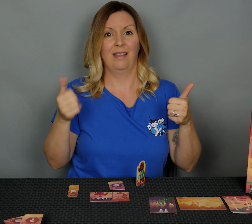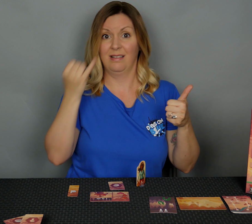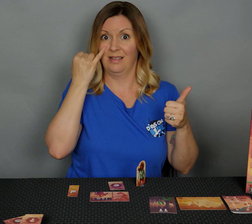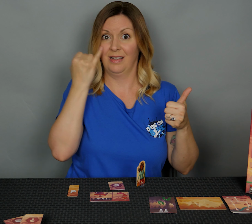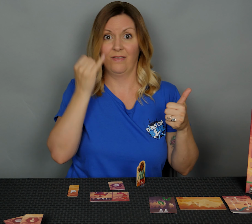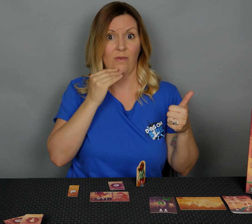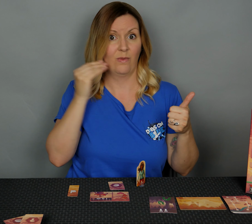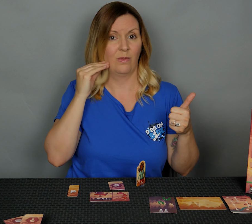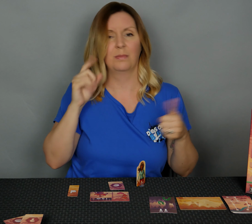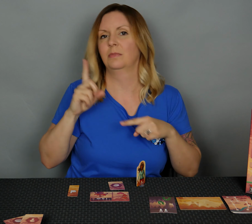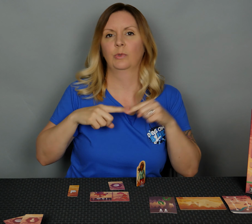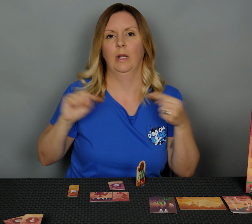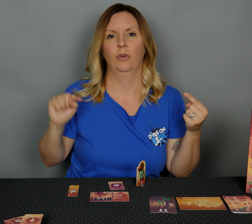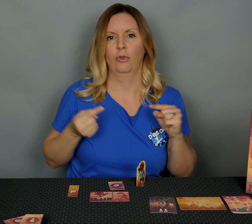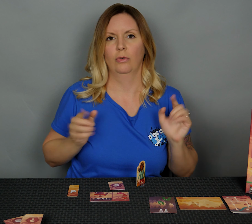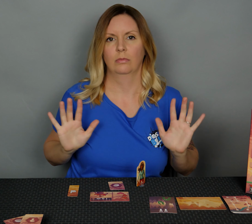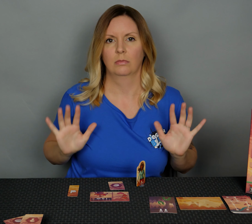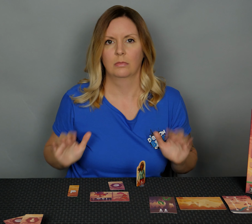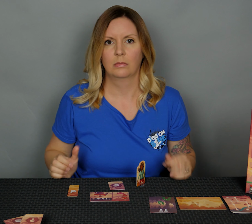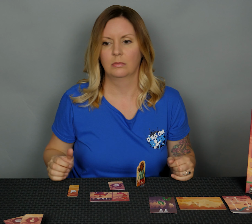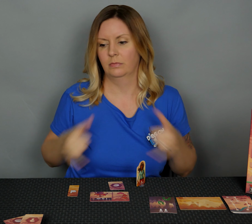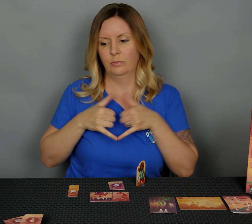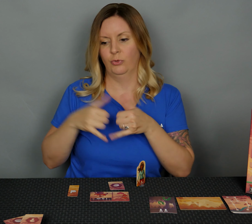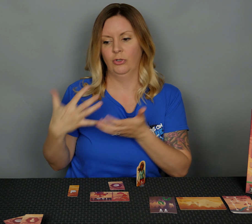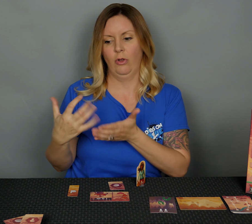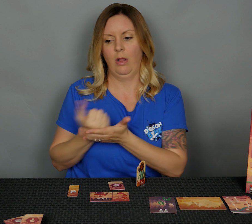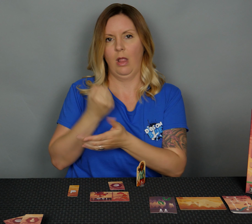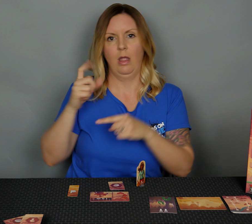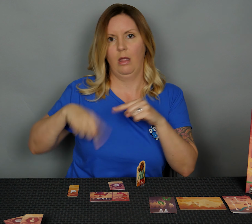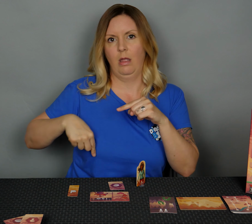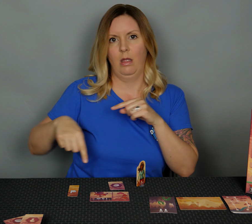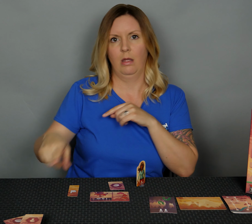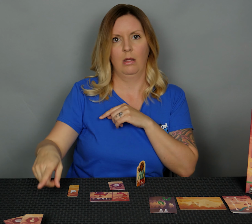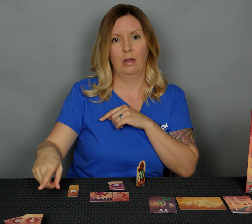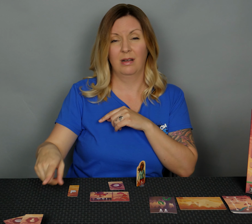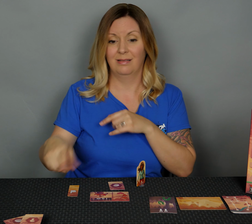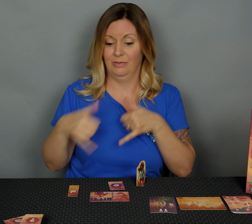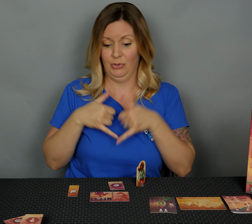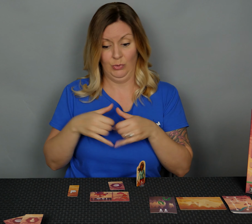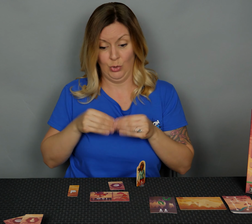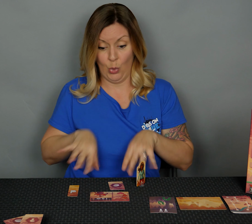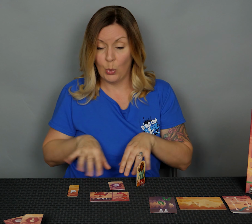Once you go home, you can’t be injured anymore, you can’t collect treasure anymore, and